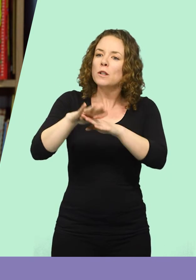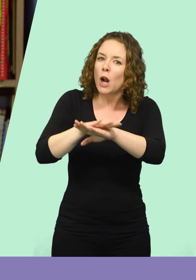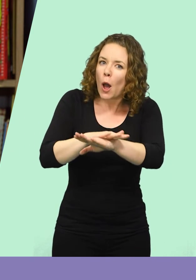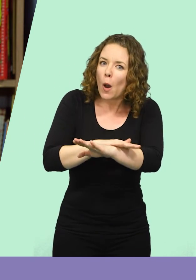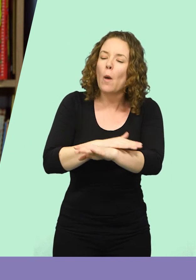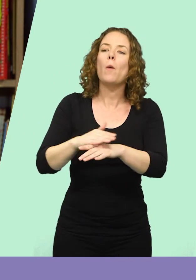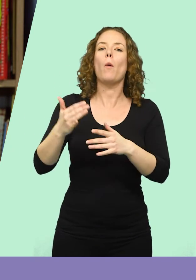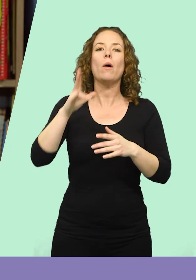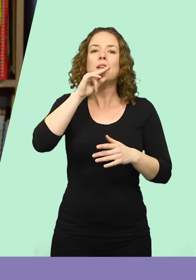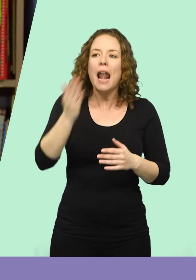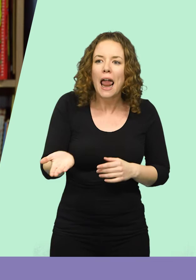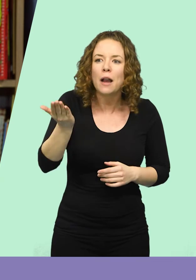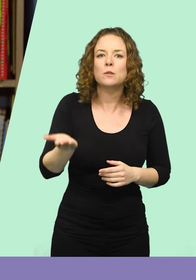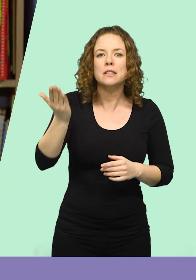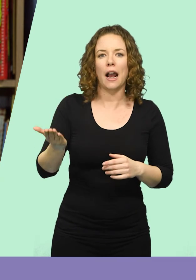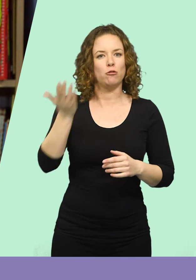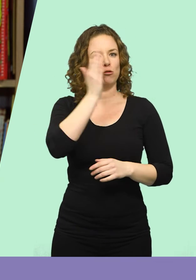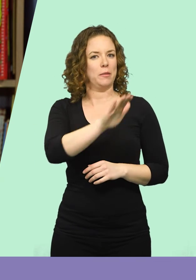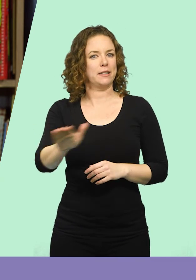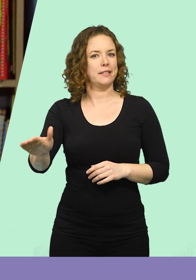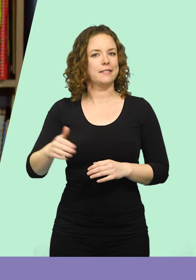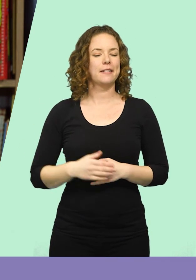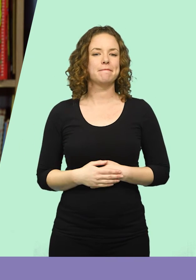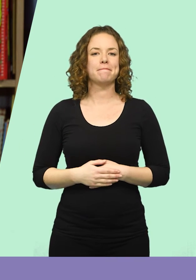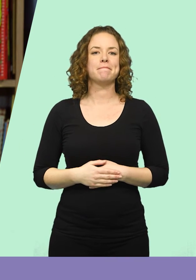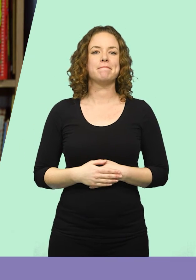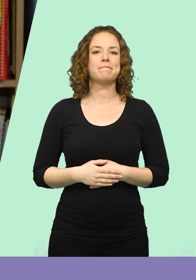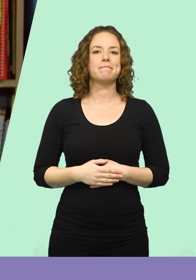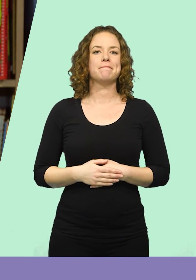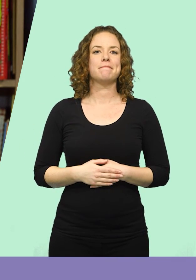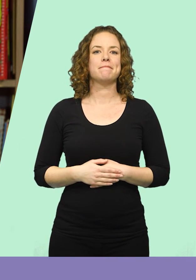I've got a hearing aid as well and you need to say it slower or say it louder.